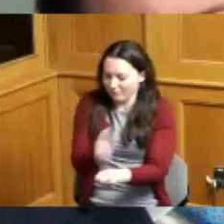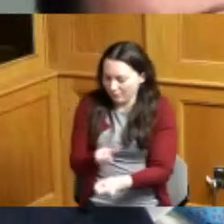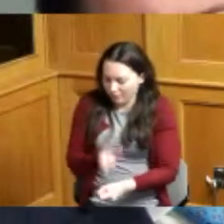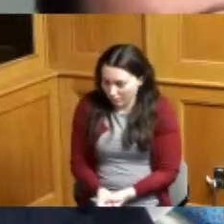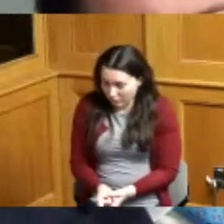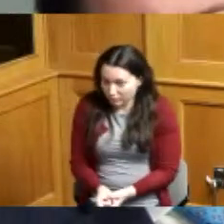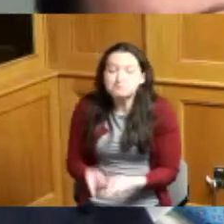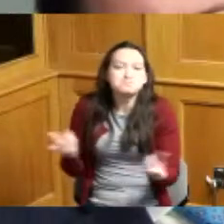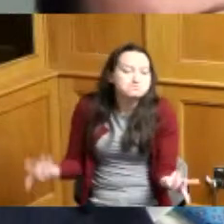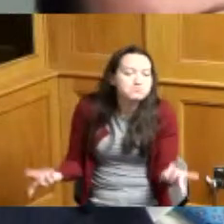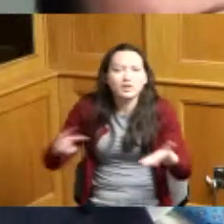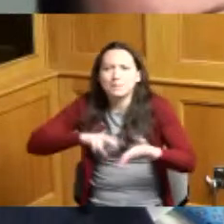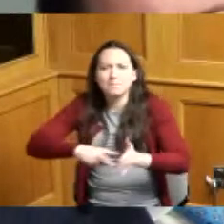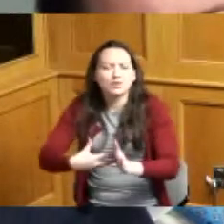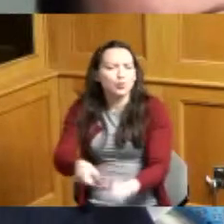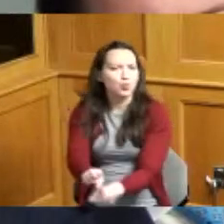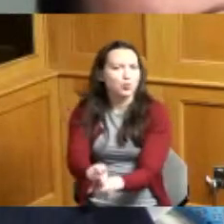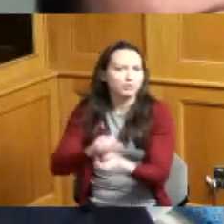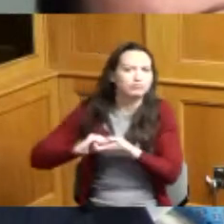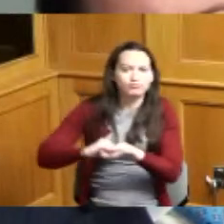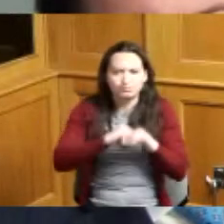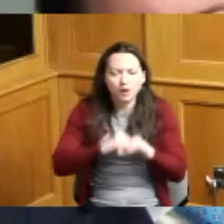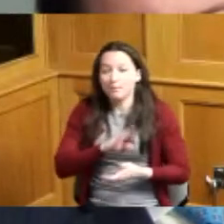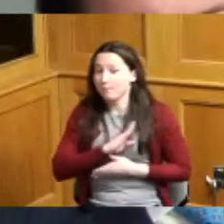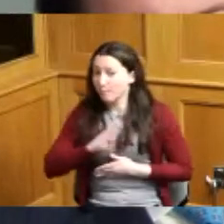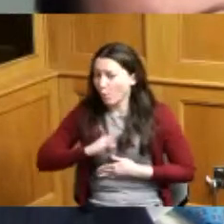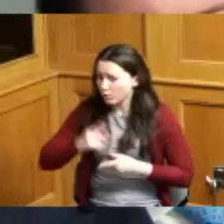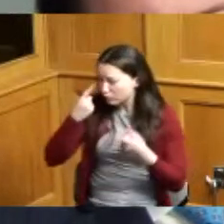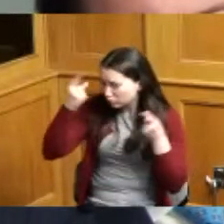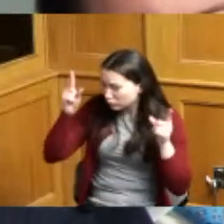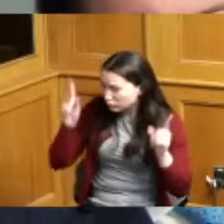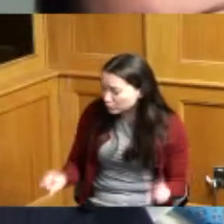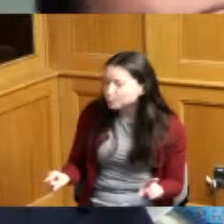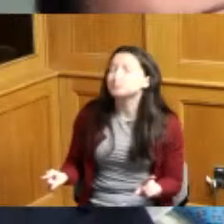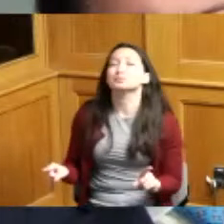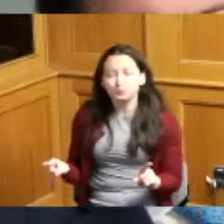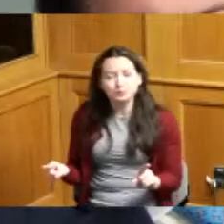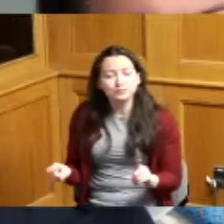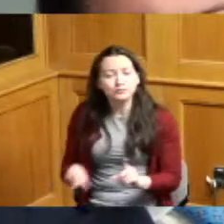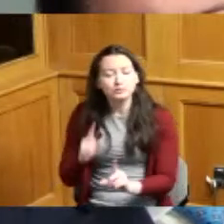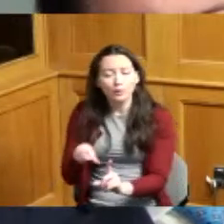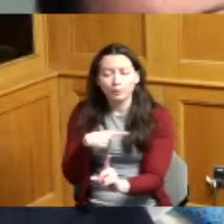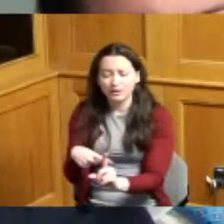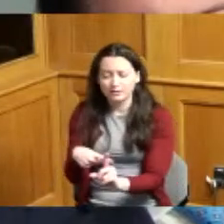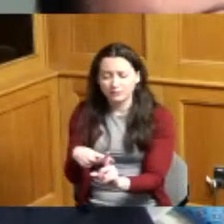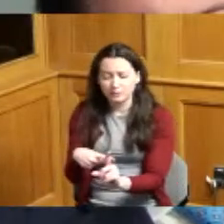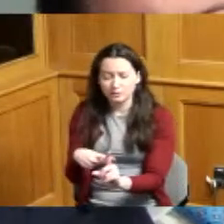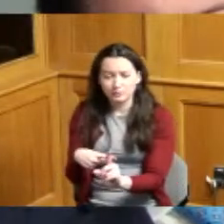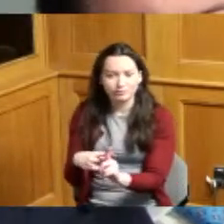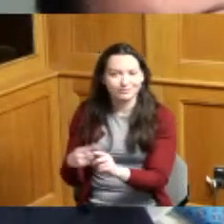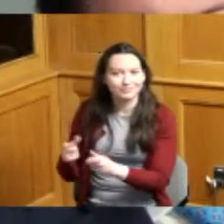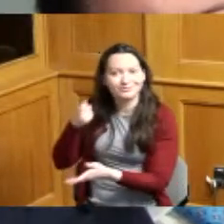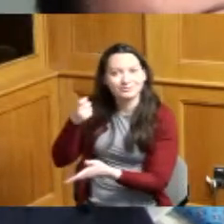this would entail working together with the board um and with uh our tenant the Cincinnati Bengals